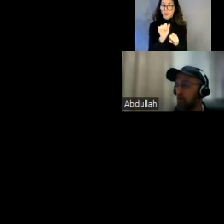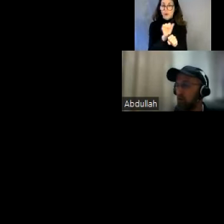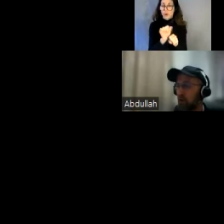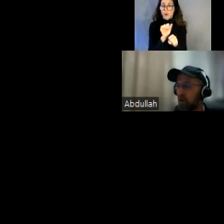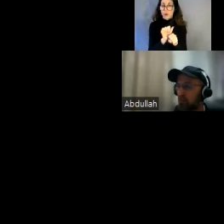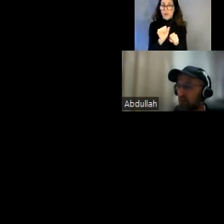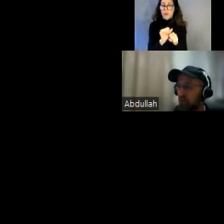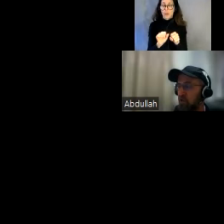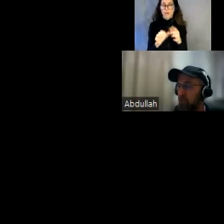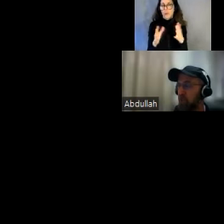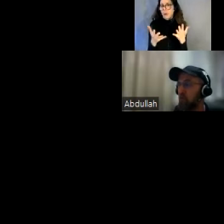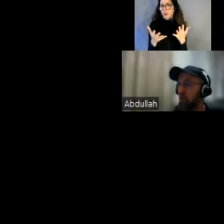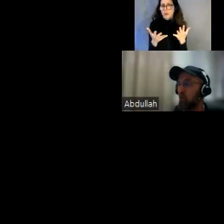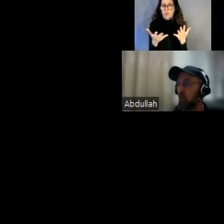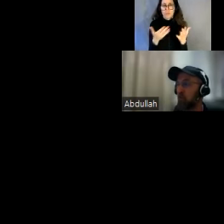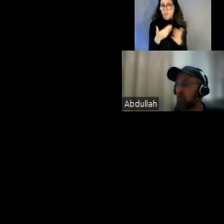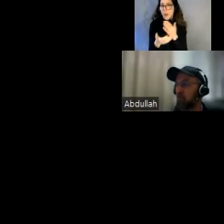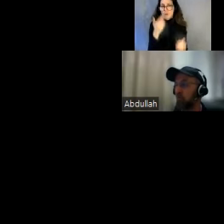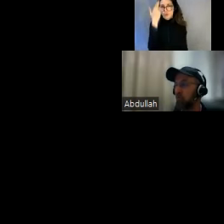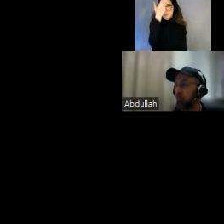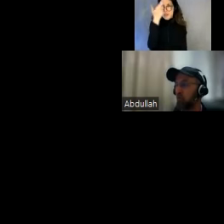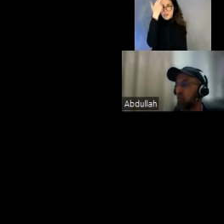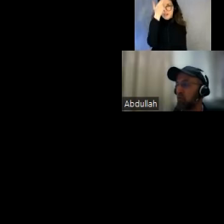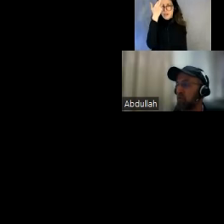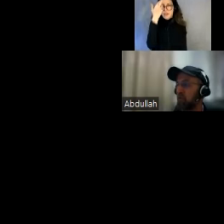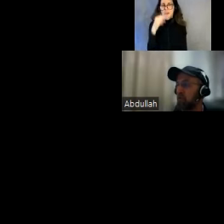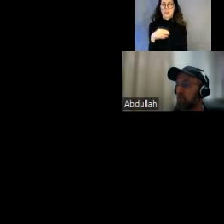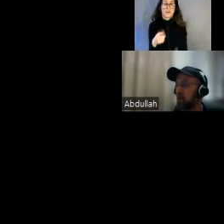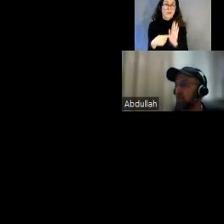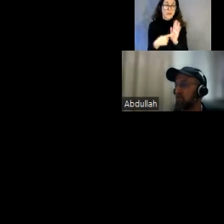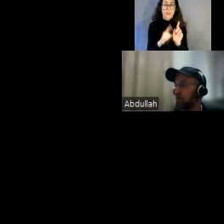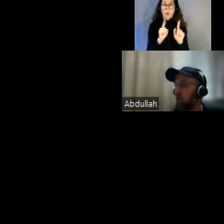last year until the end of July of this year, if an